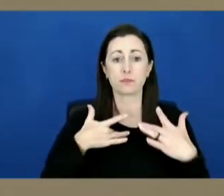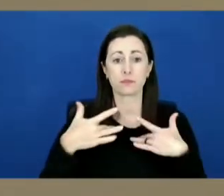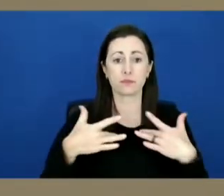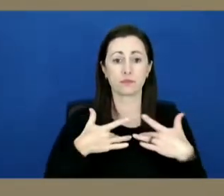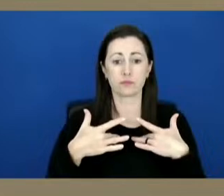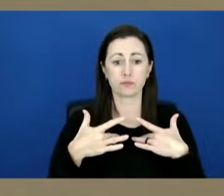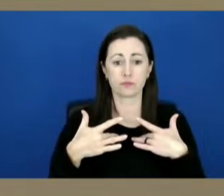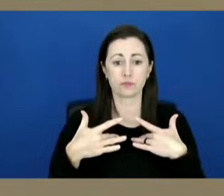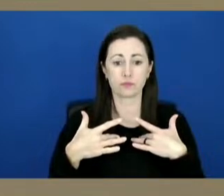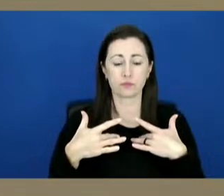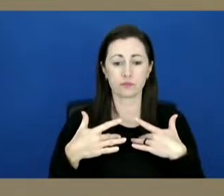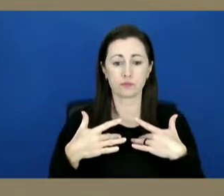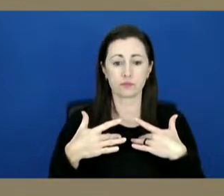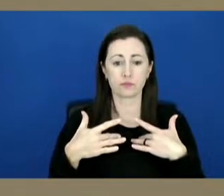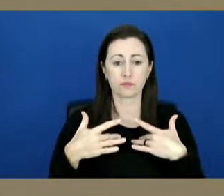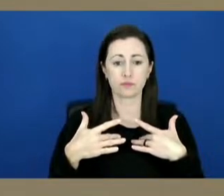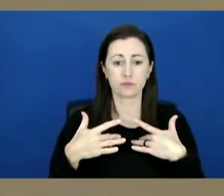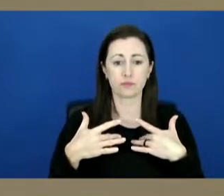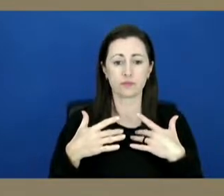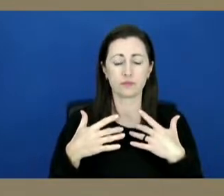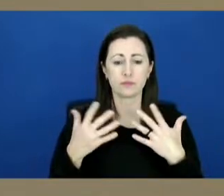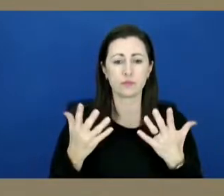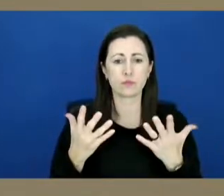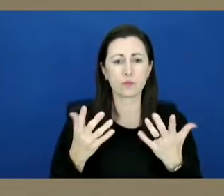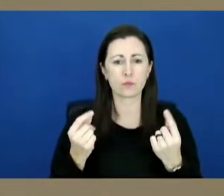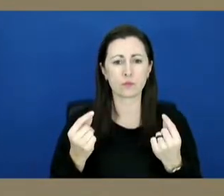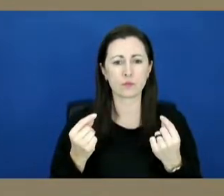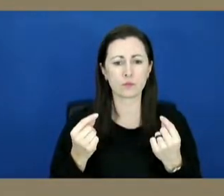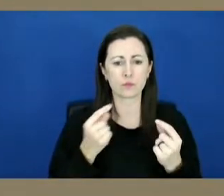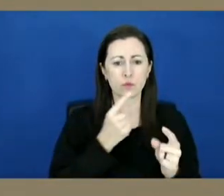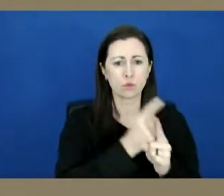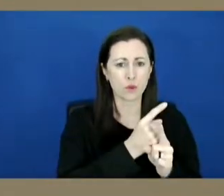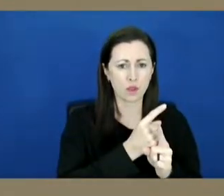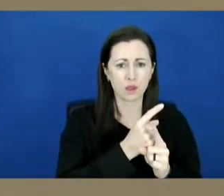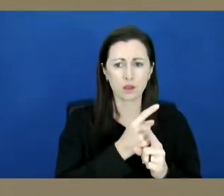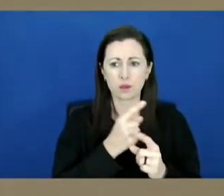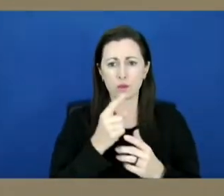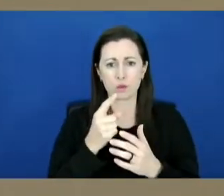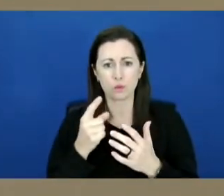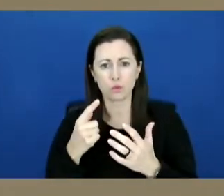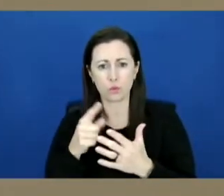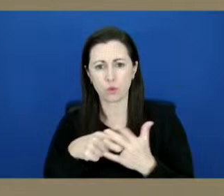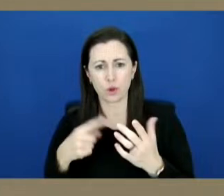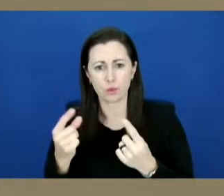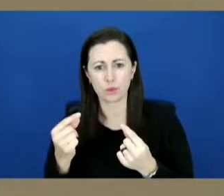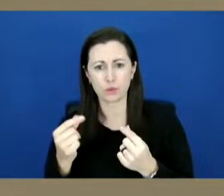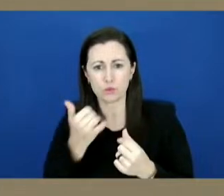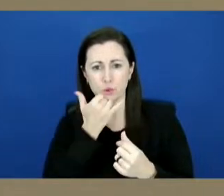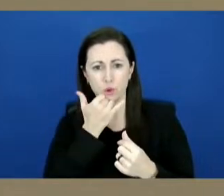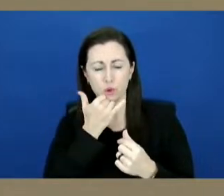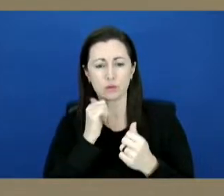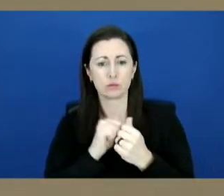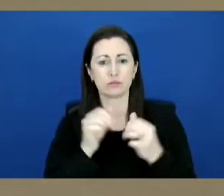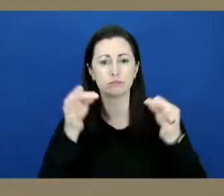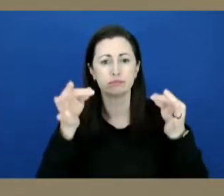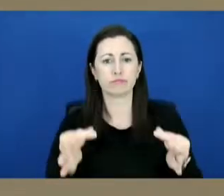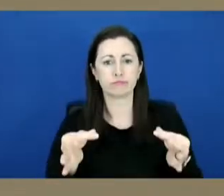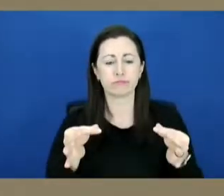YOU CAN GO. OKAY.